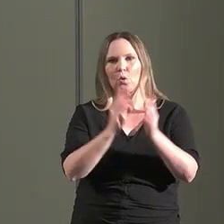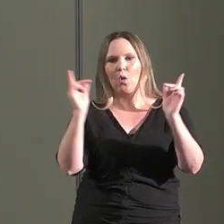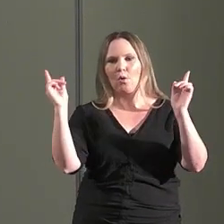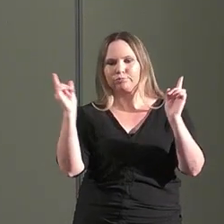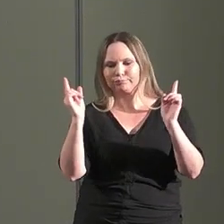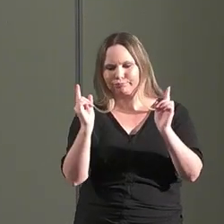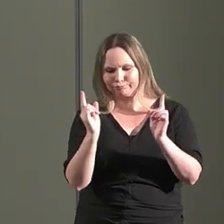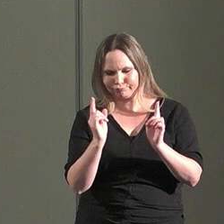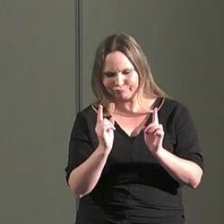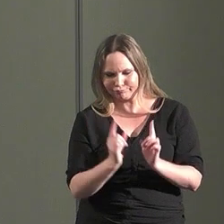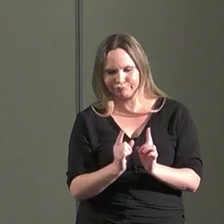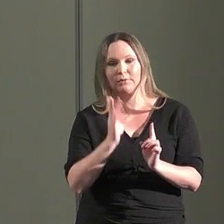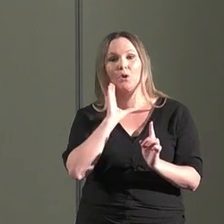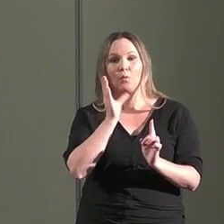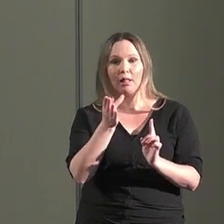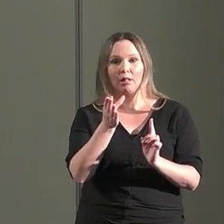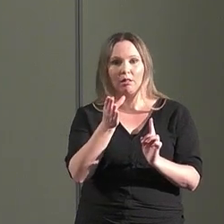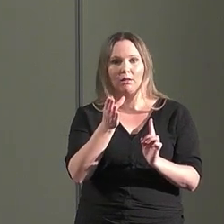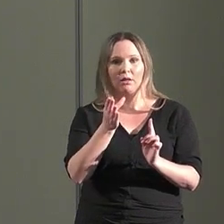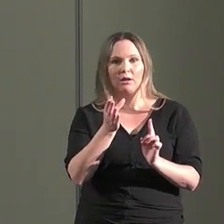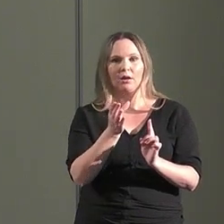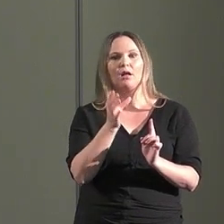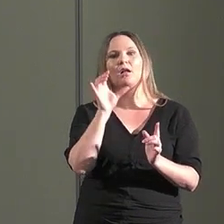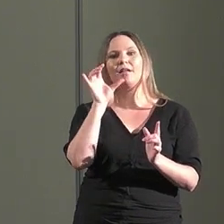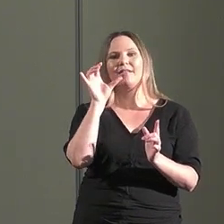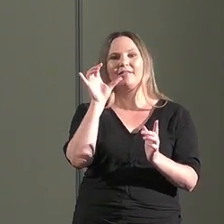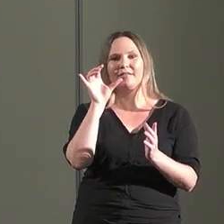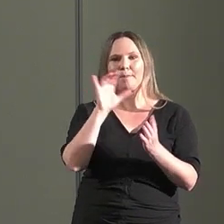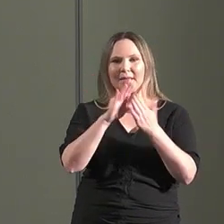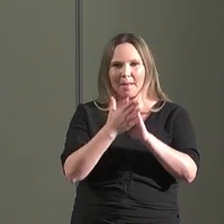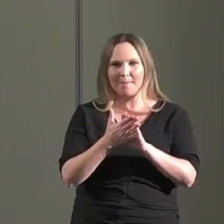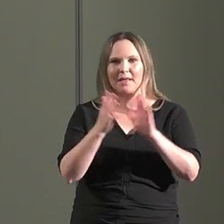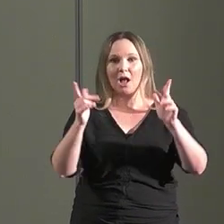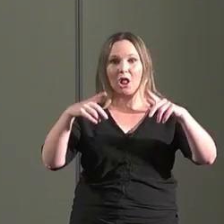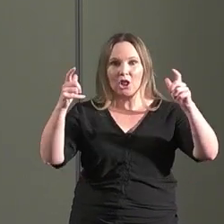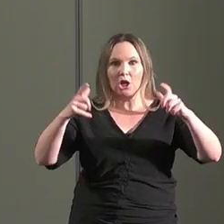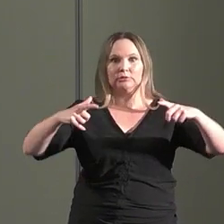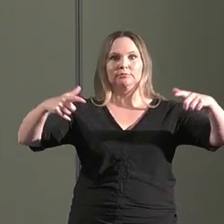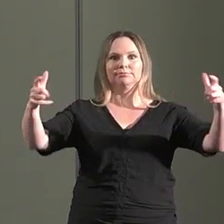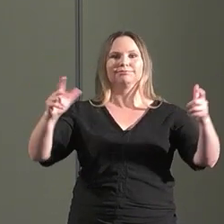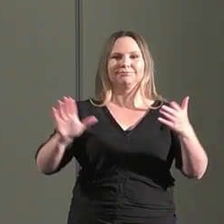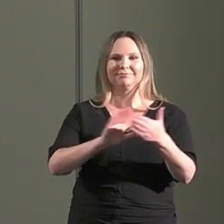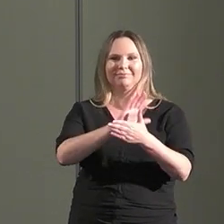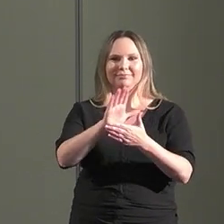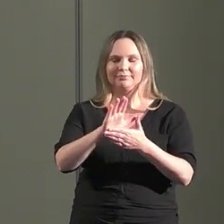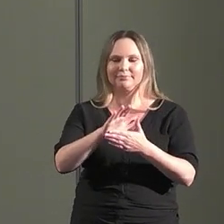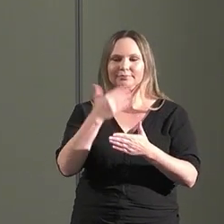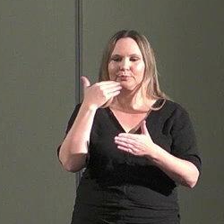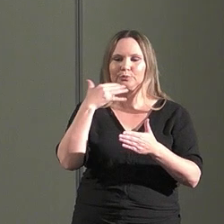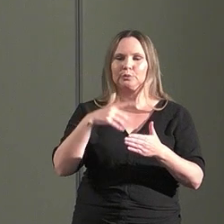So that effect of being a larger or very large institution stands out.